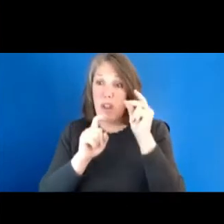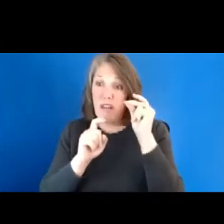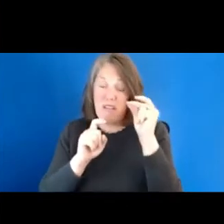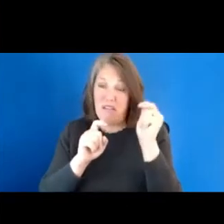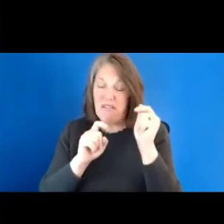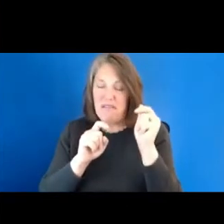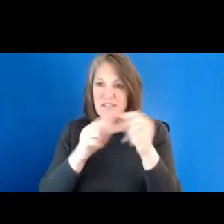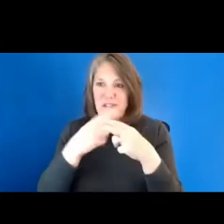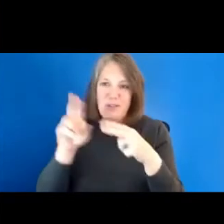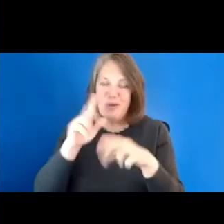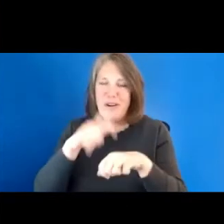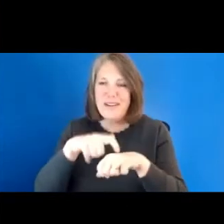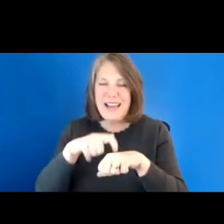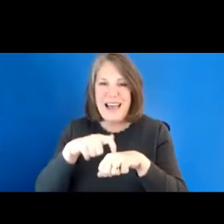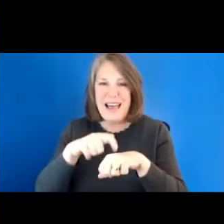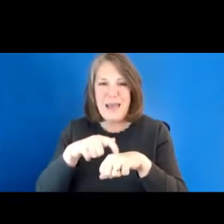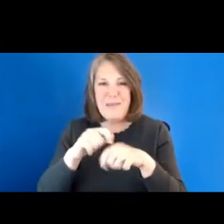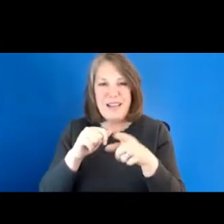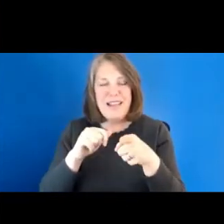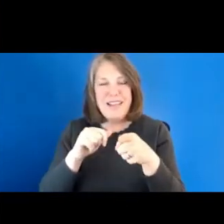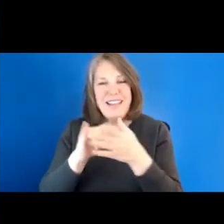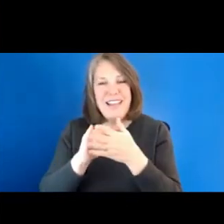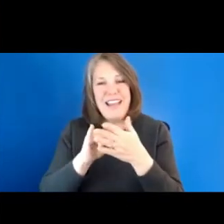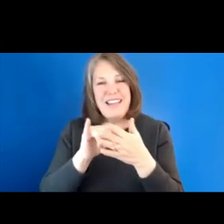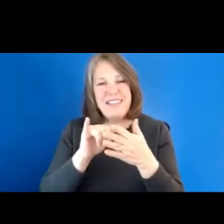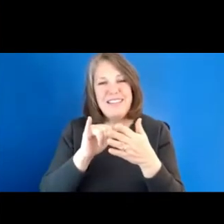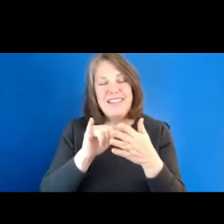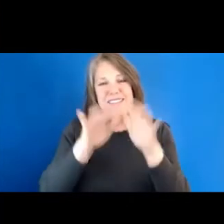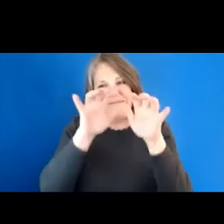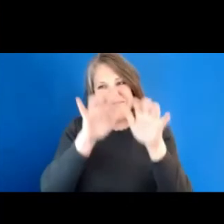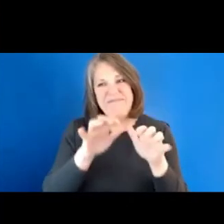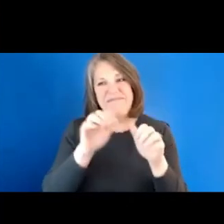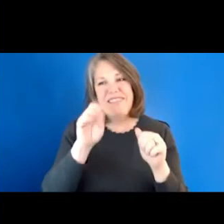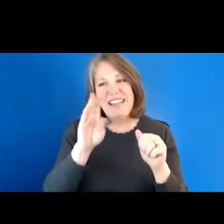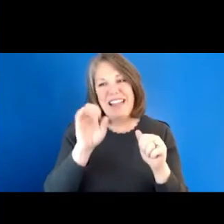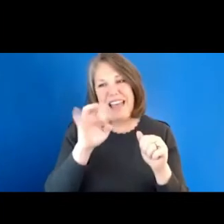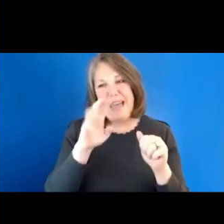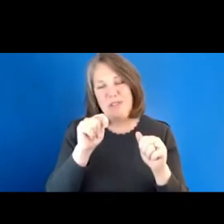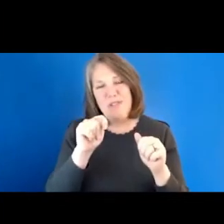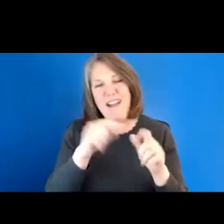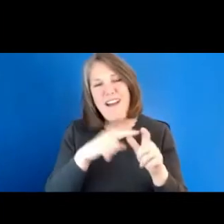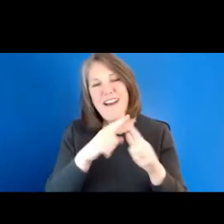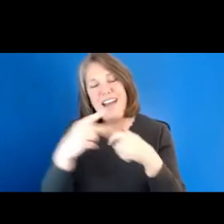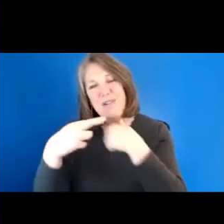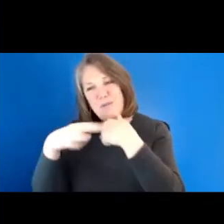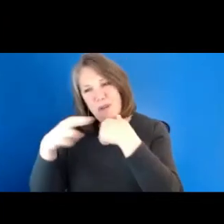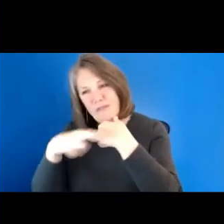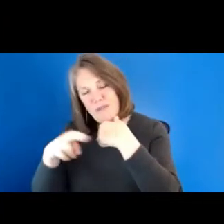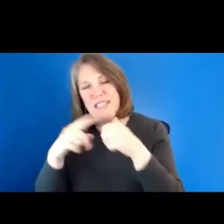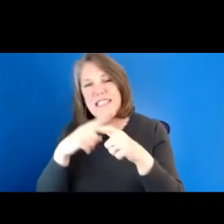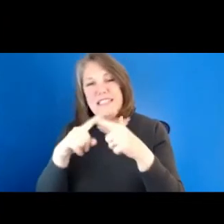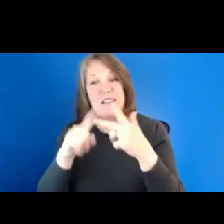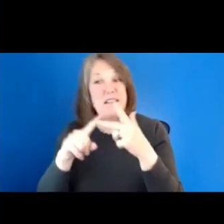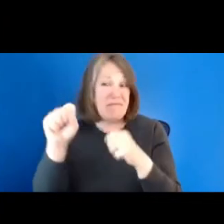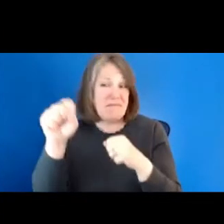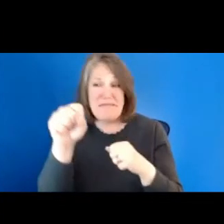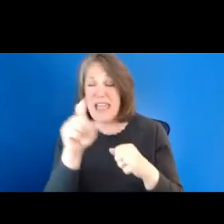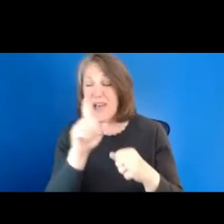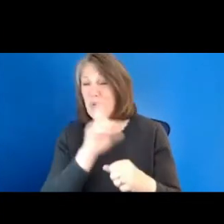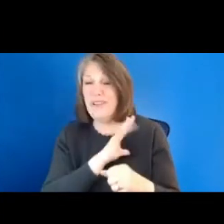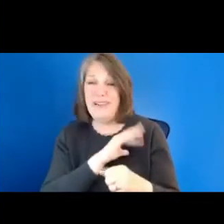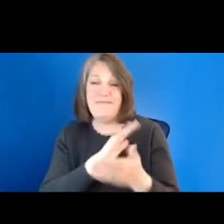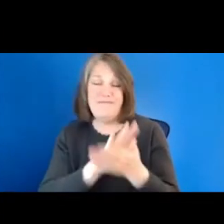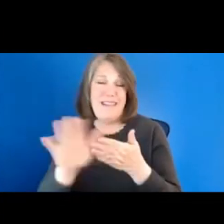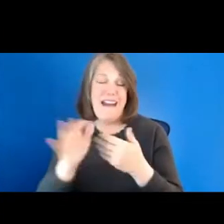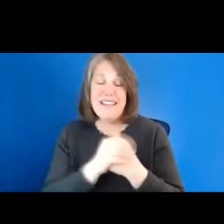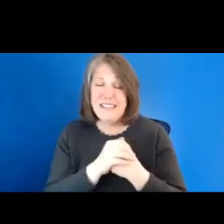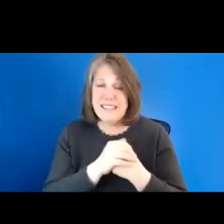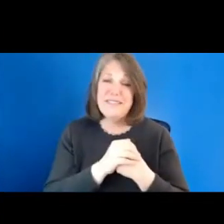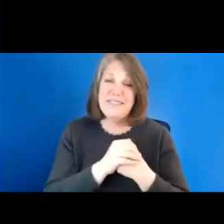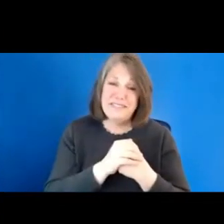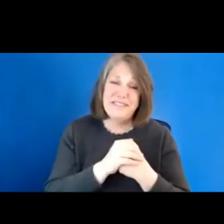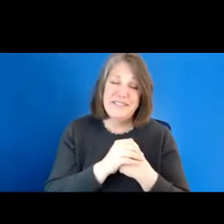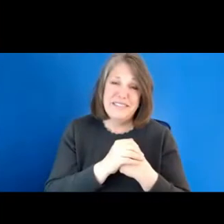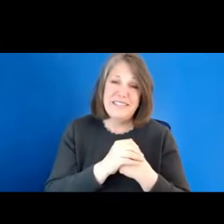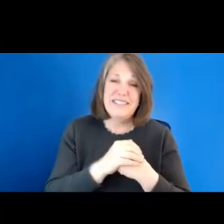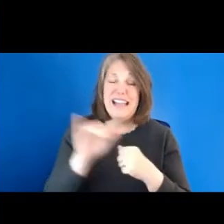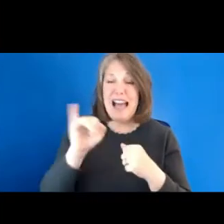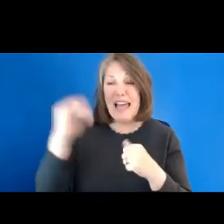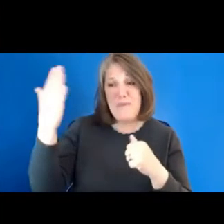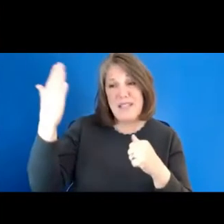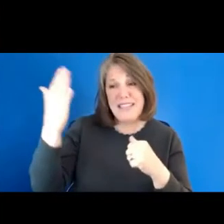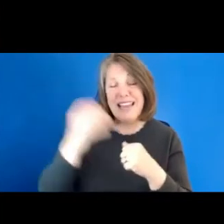17:05:28 So here's the abstract and references and really nice iPresentation. Here's another